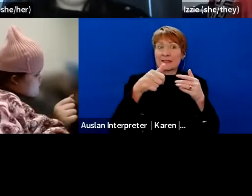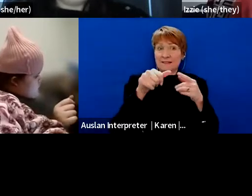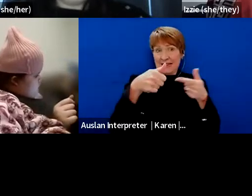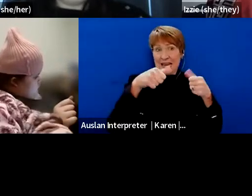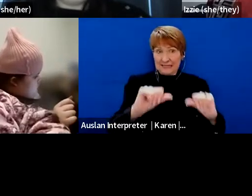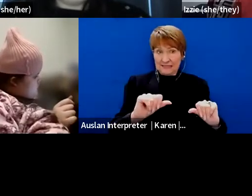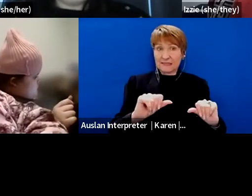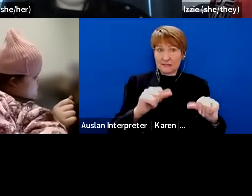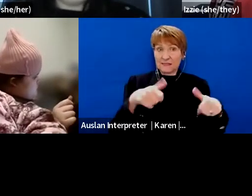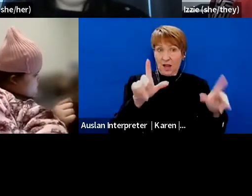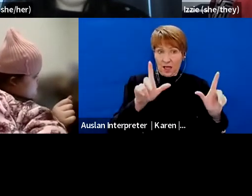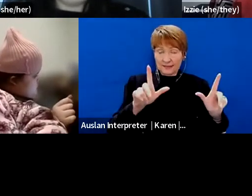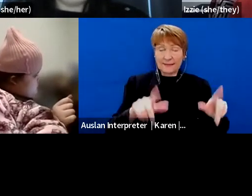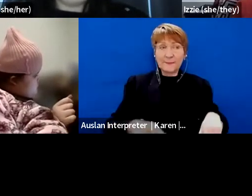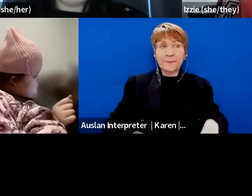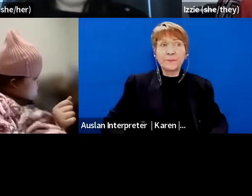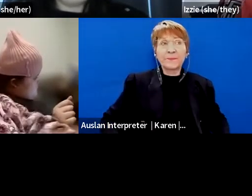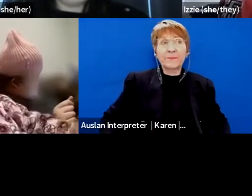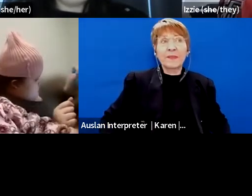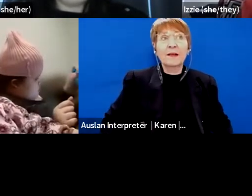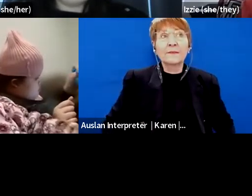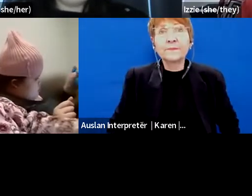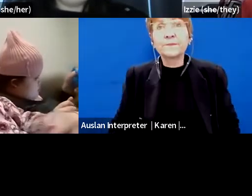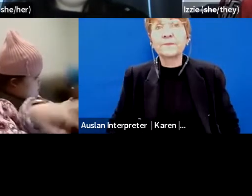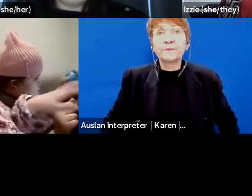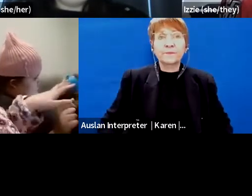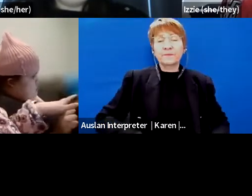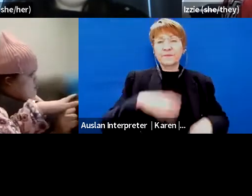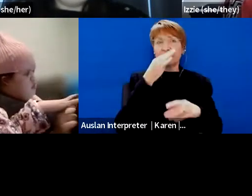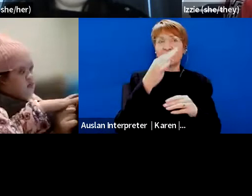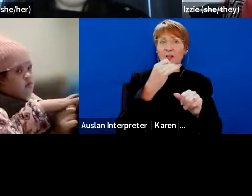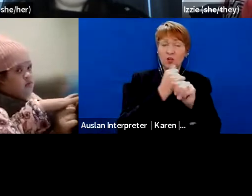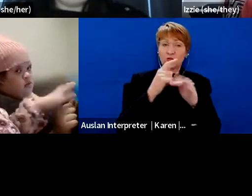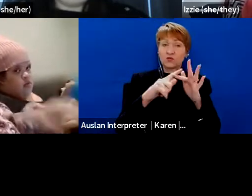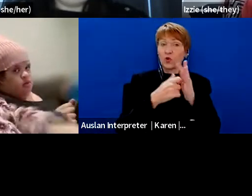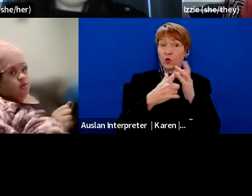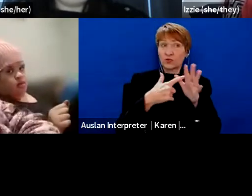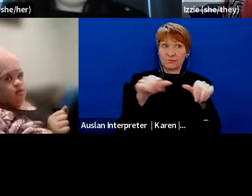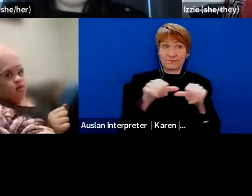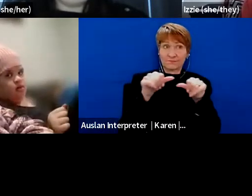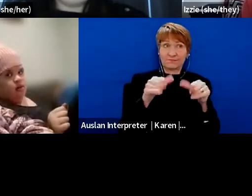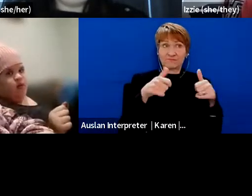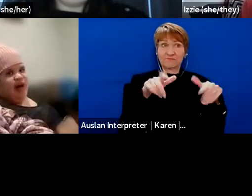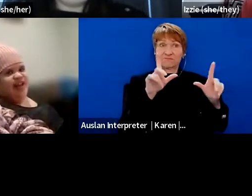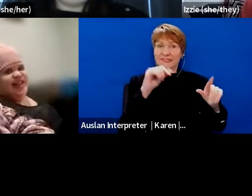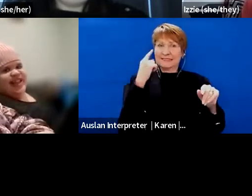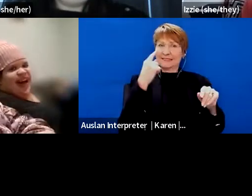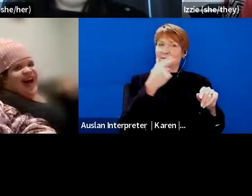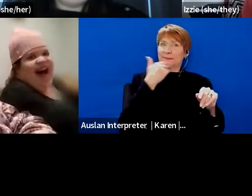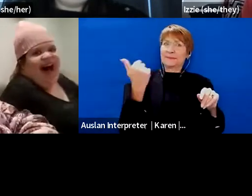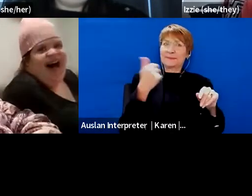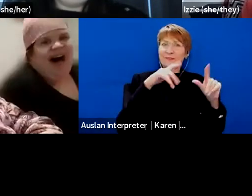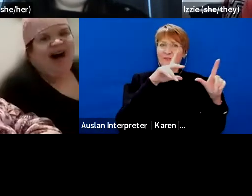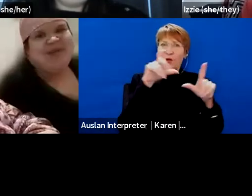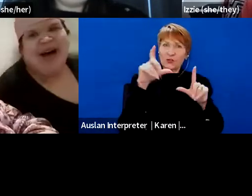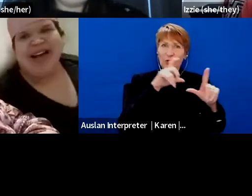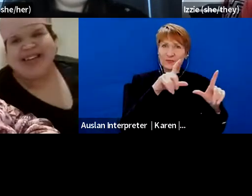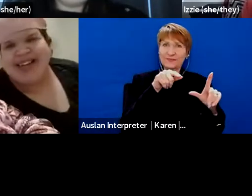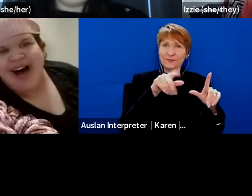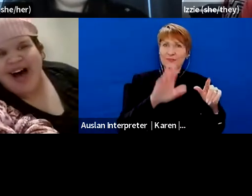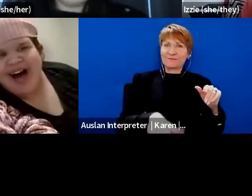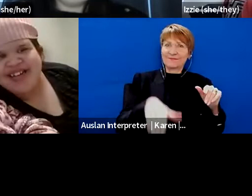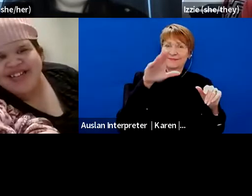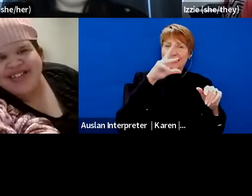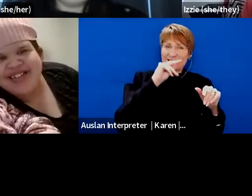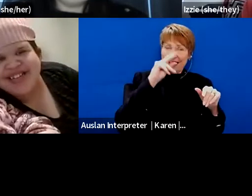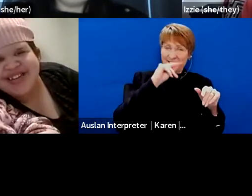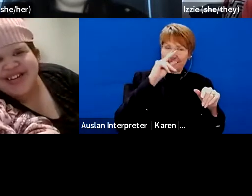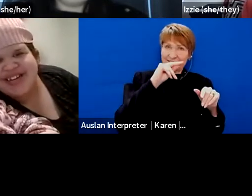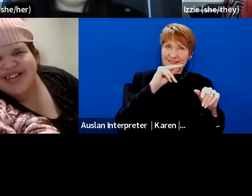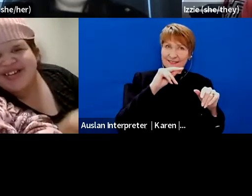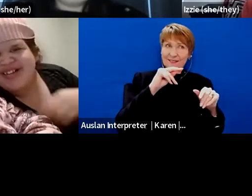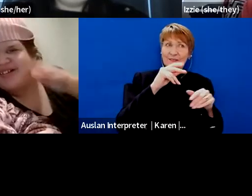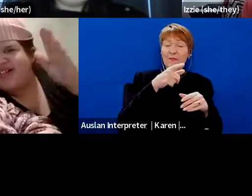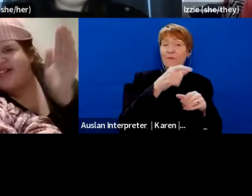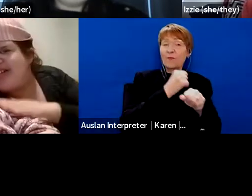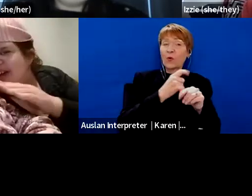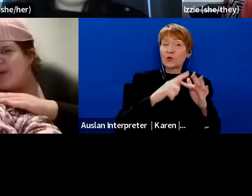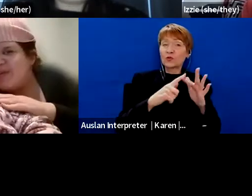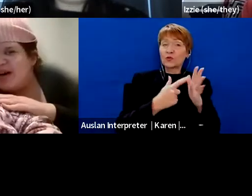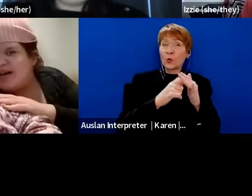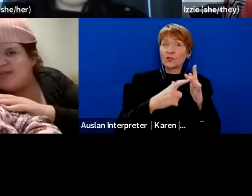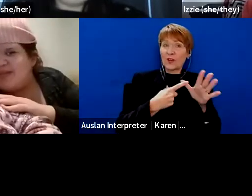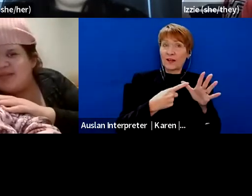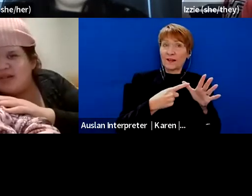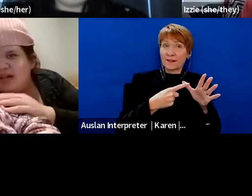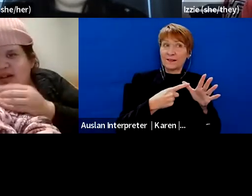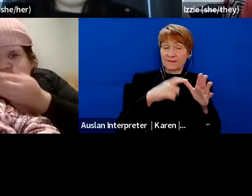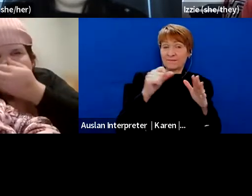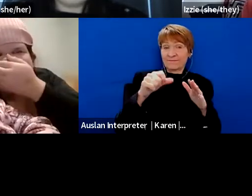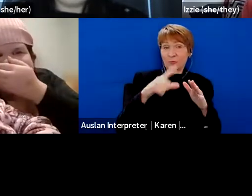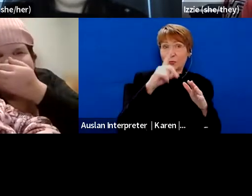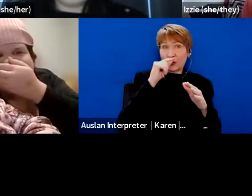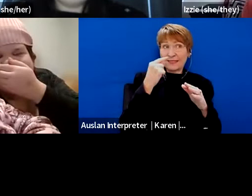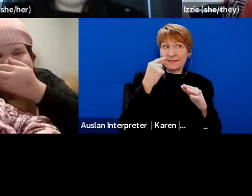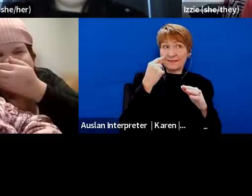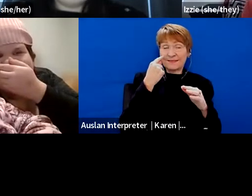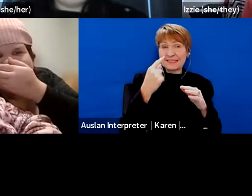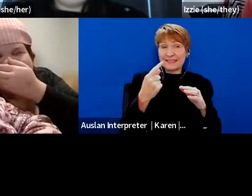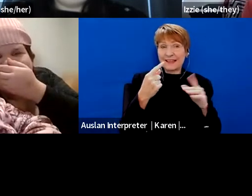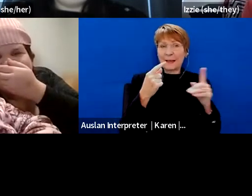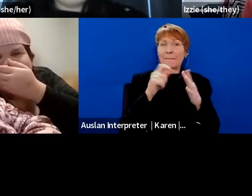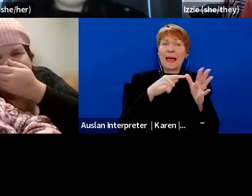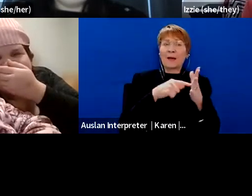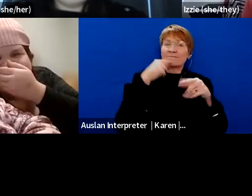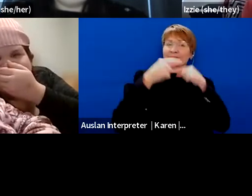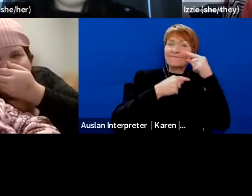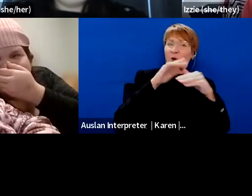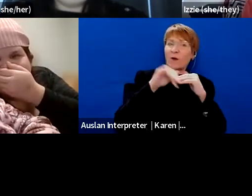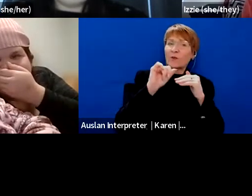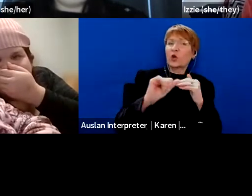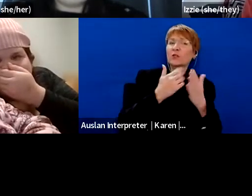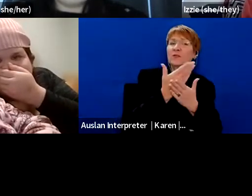And this is where with Georgia and pats permission. Obviously, we've got some delightful pics of early childhood for Georgia. And a lot of these will be quite apparent as Pat shares George's story.